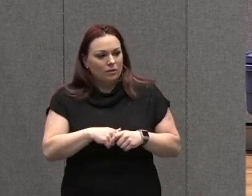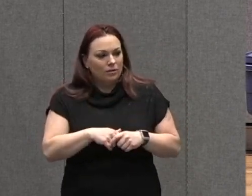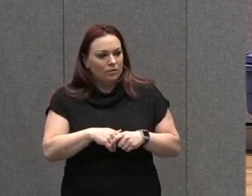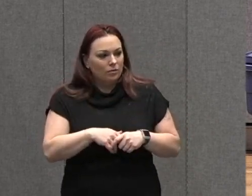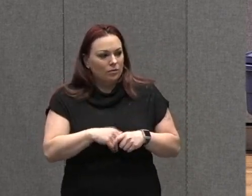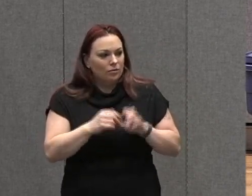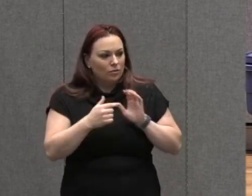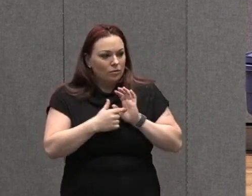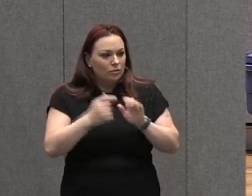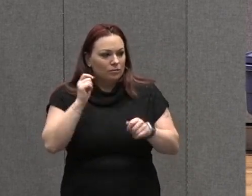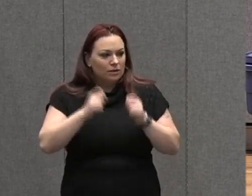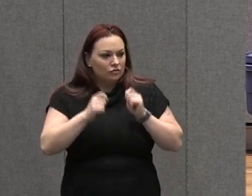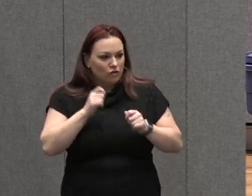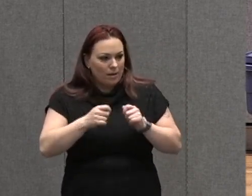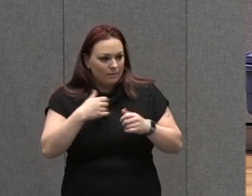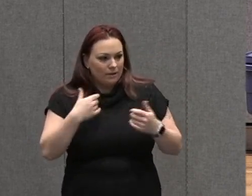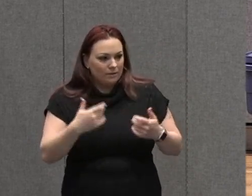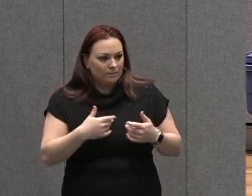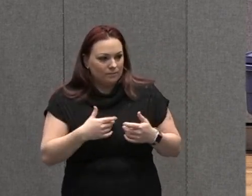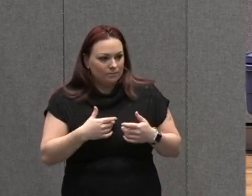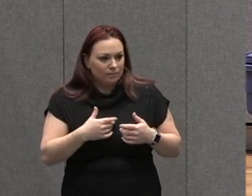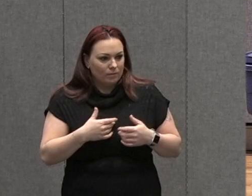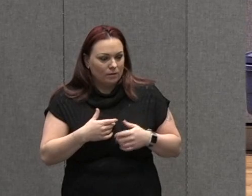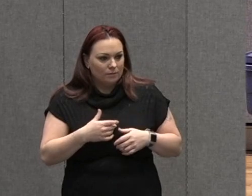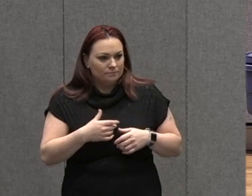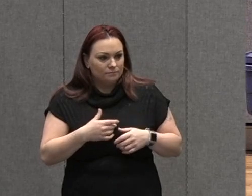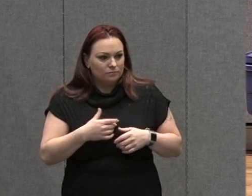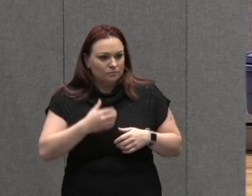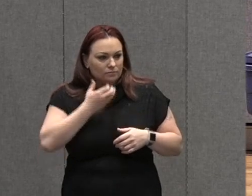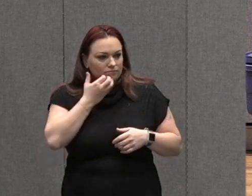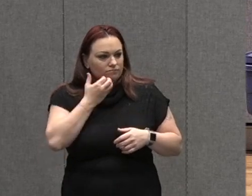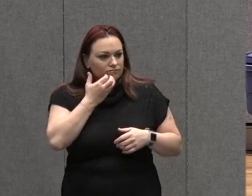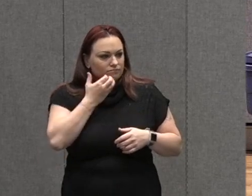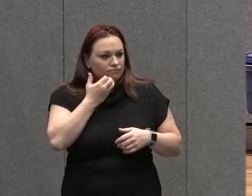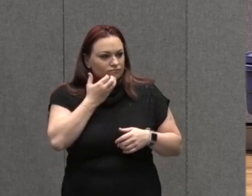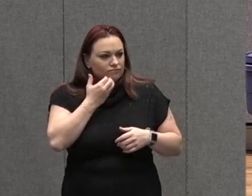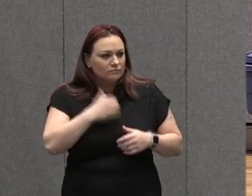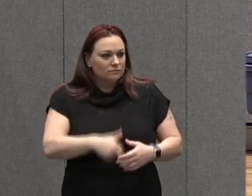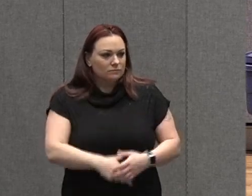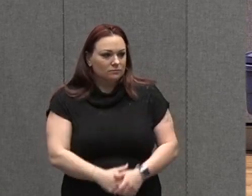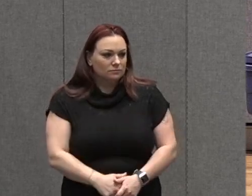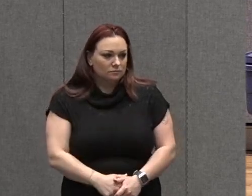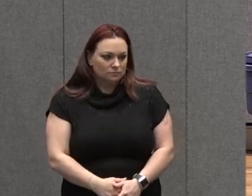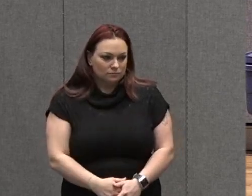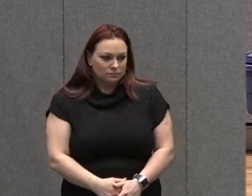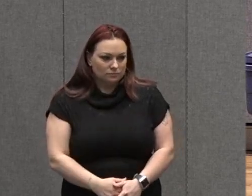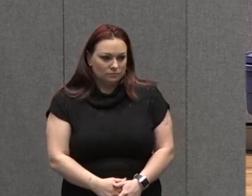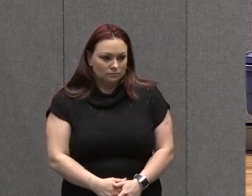Okay sure and I'll do this scraper again. Okay this is Say Say Oh Playmate.